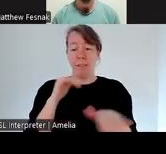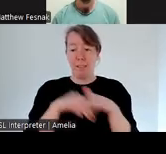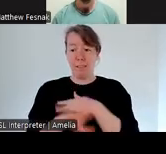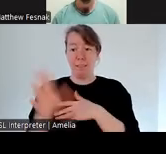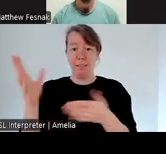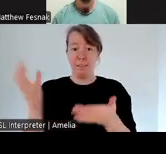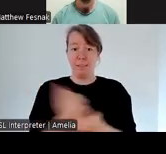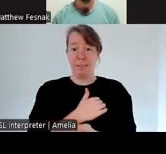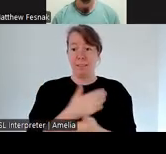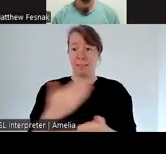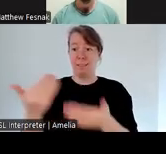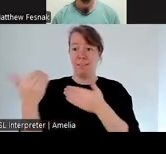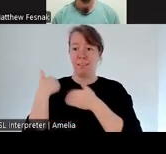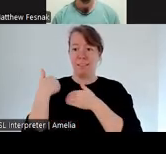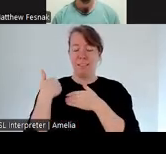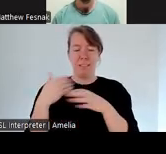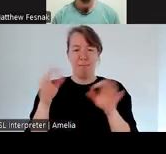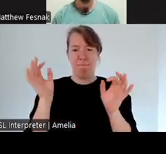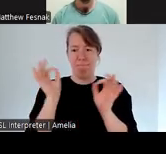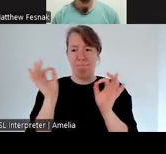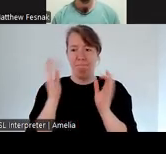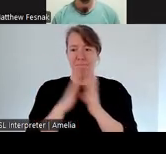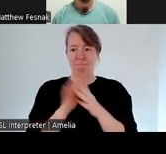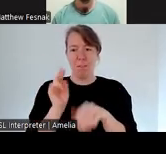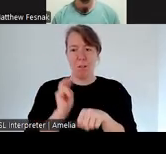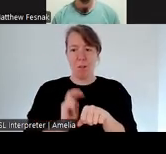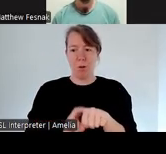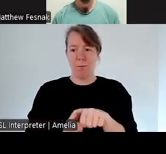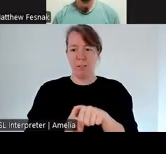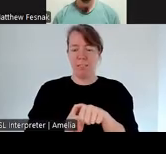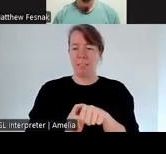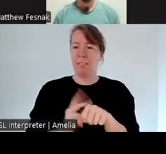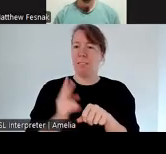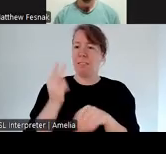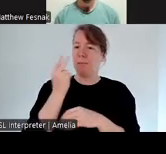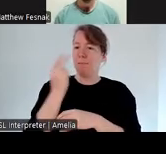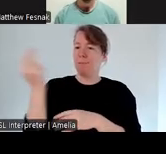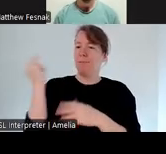But when reflecting, I, I feel like that's one of the biggest barriers